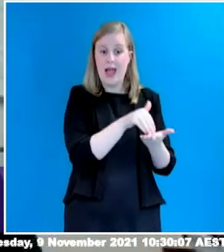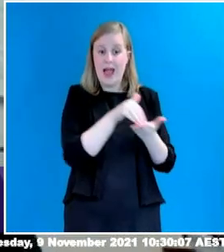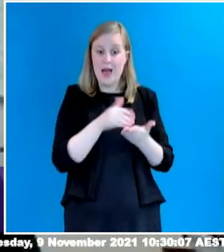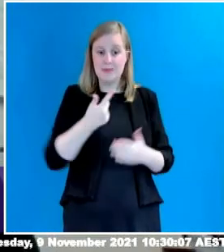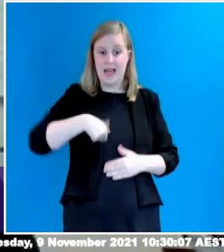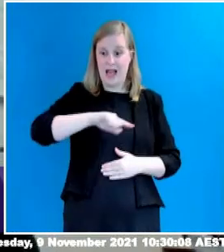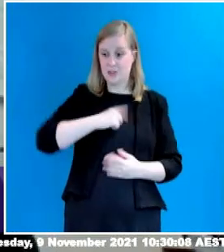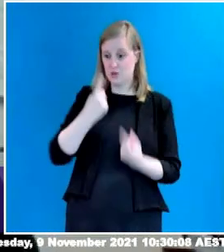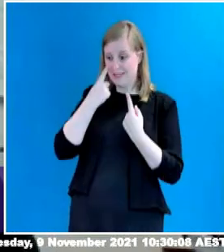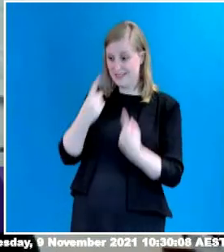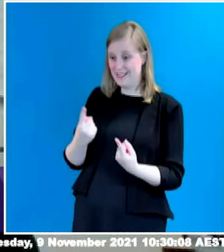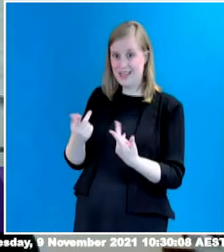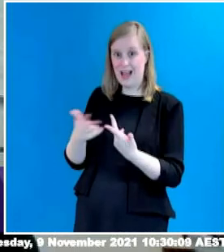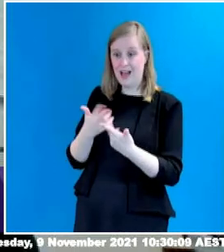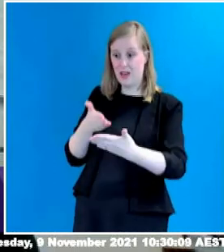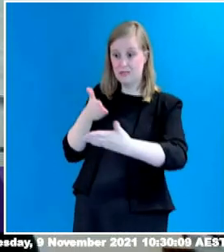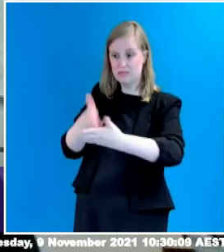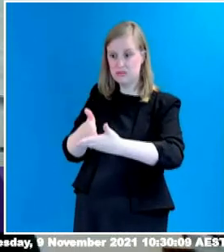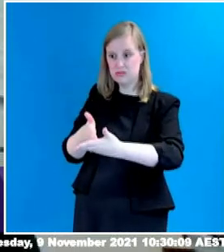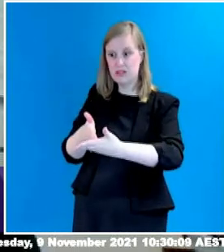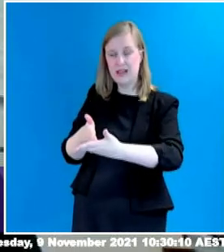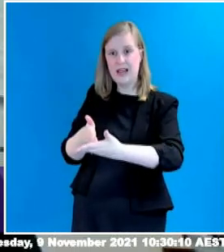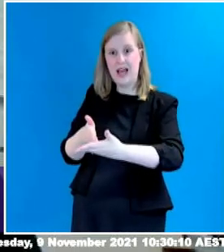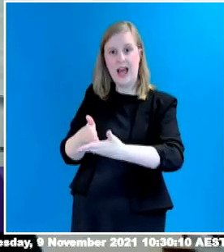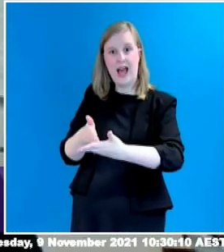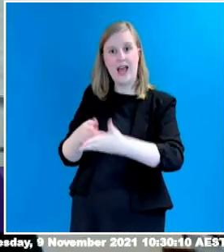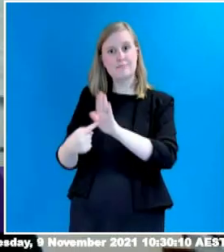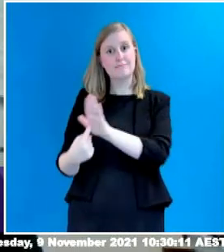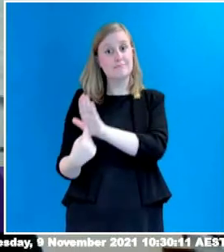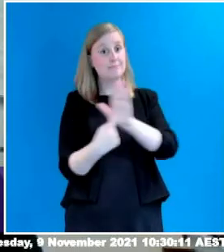Particularly in that space of abuse, neglect and exploitation, it has given